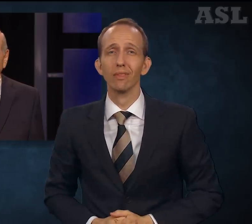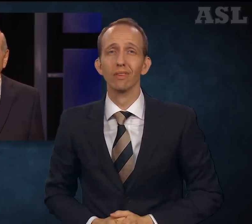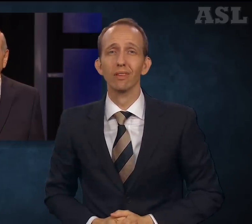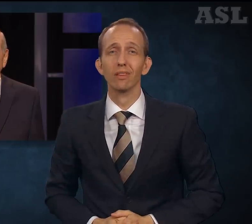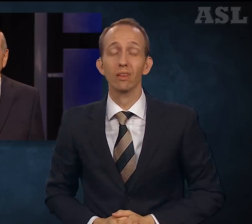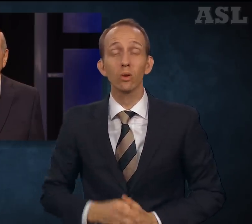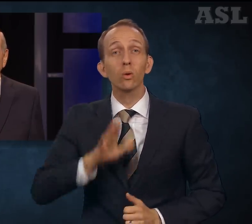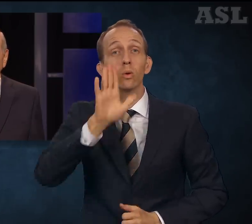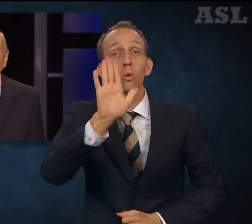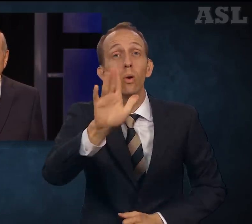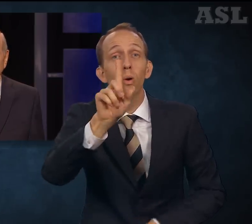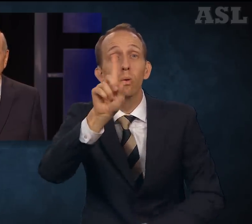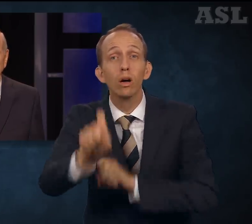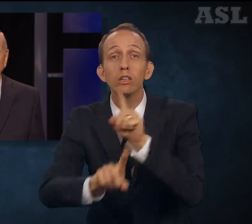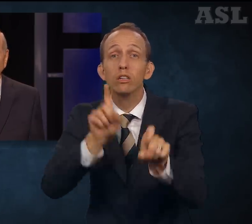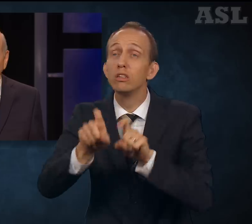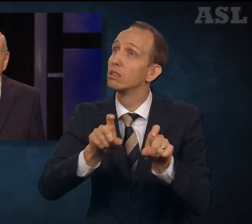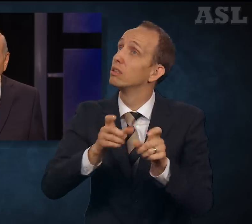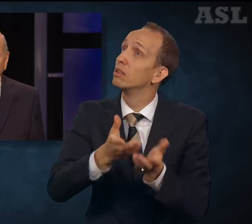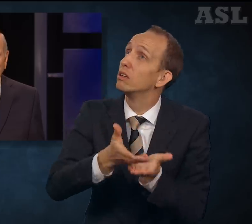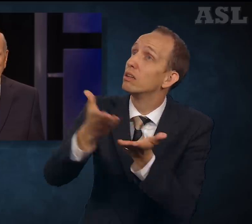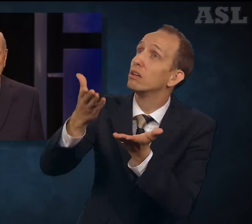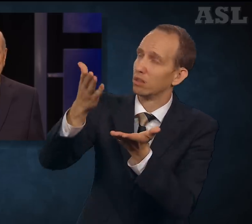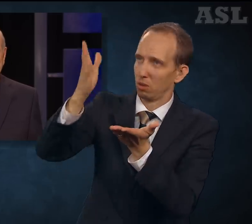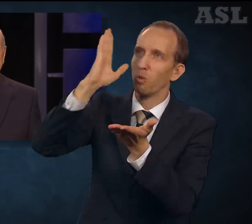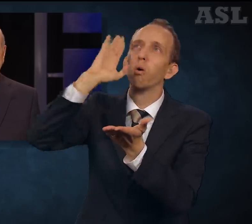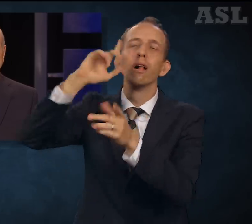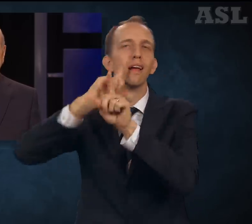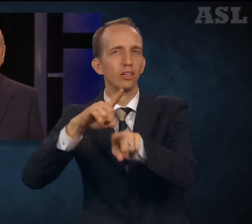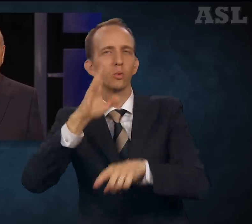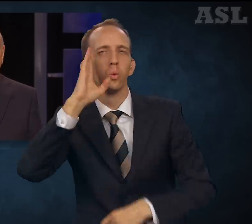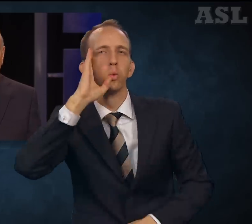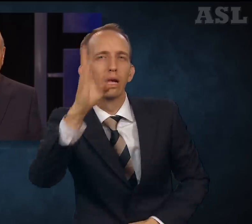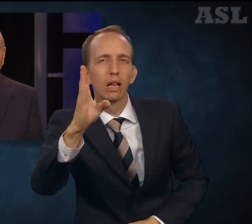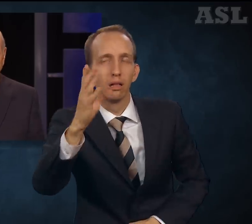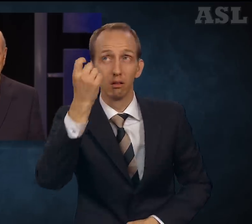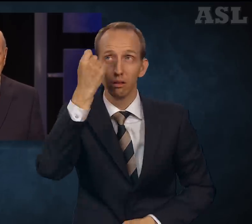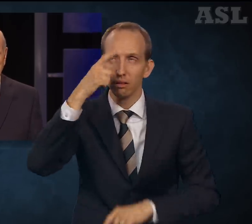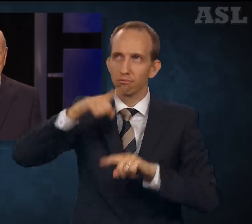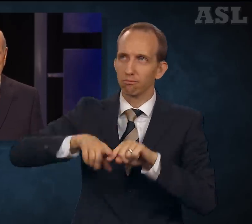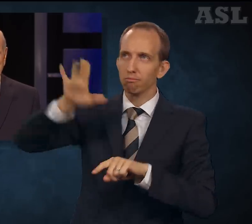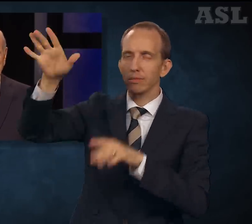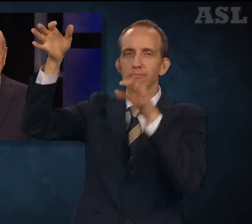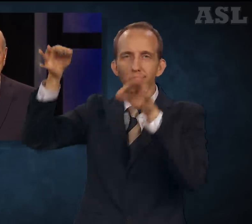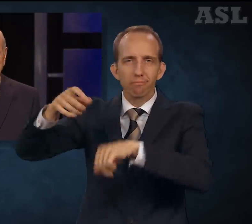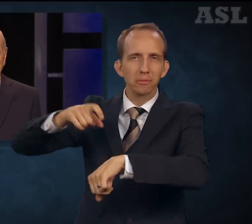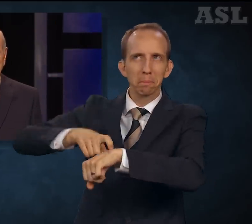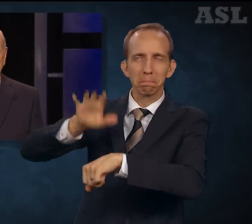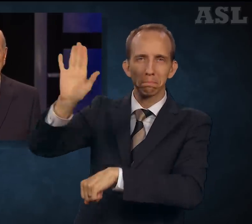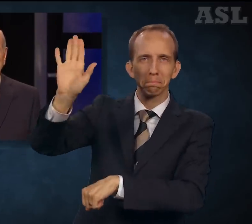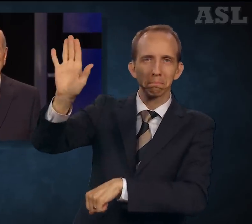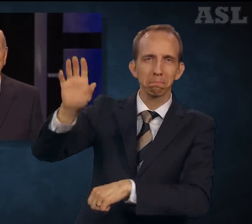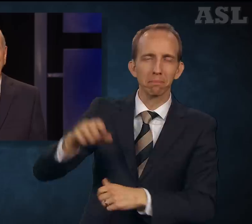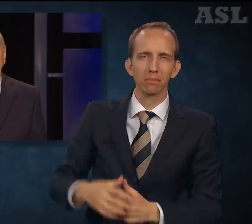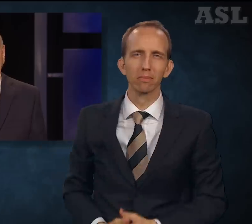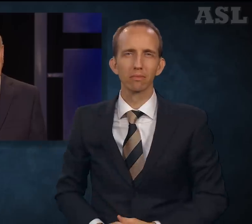OF THE HOLY GHOST, YOU WILL HAVE ALL THE DIRECTION YOU